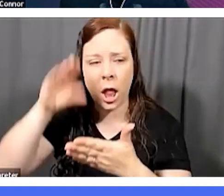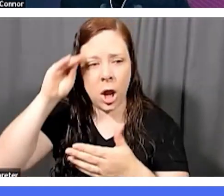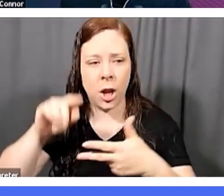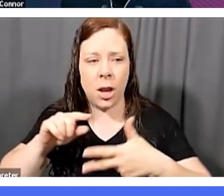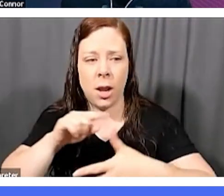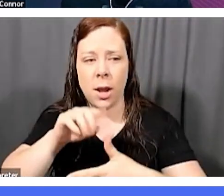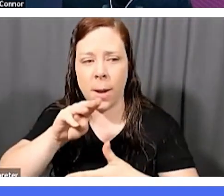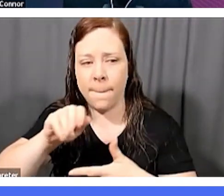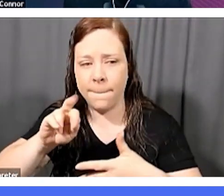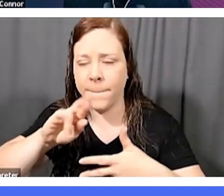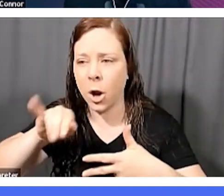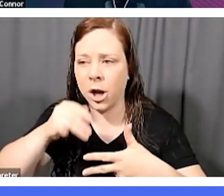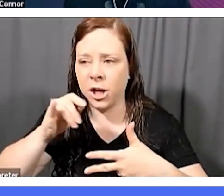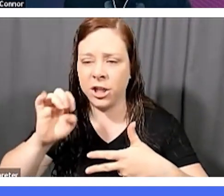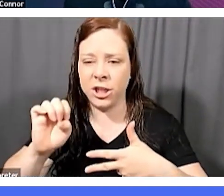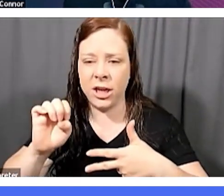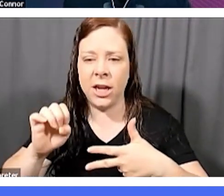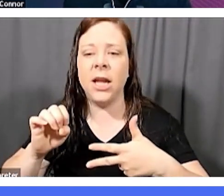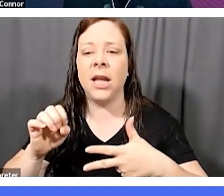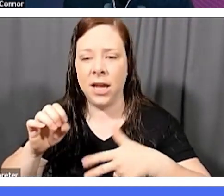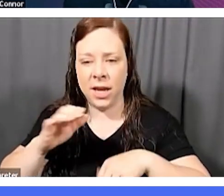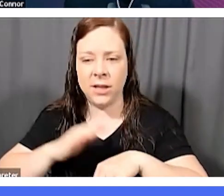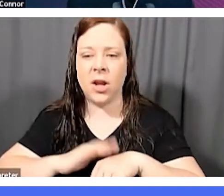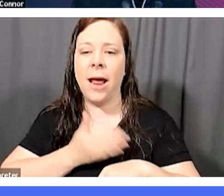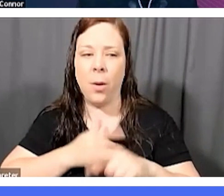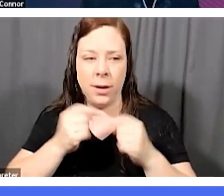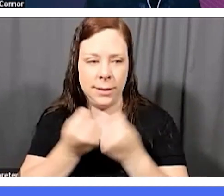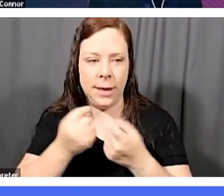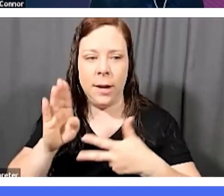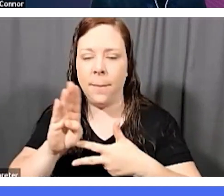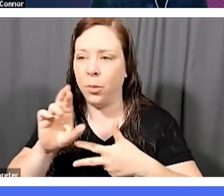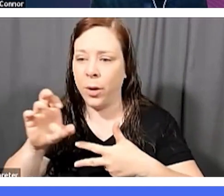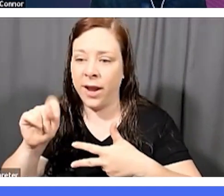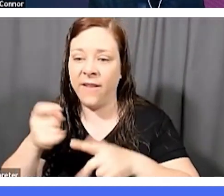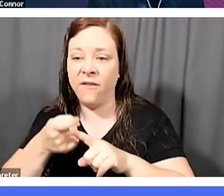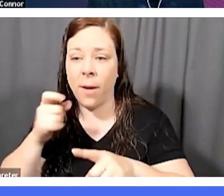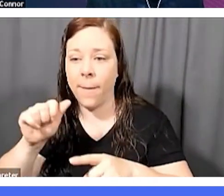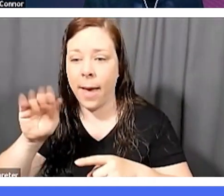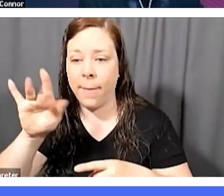at Level Access, Brent on the team with Oklahoma Able Tech and Michael Ambech, former colleague at siteimprove.